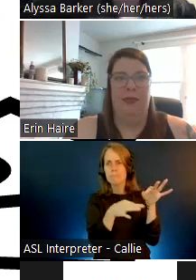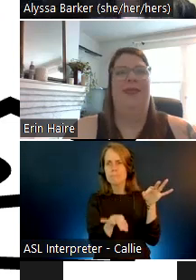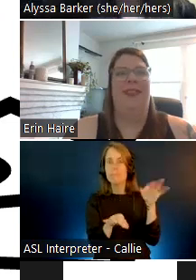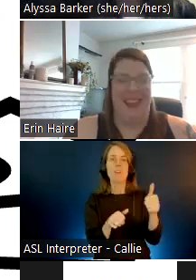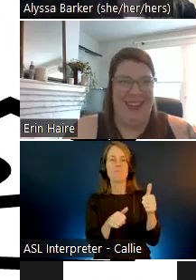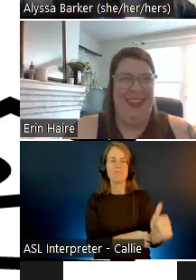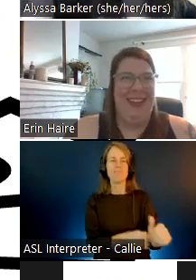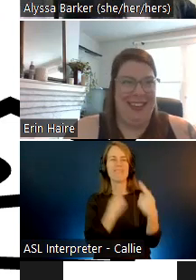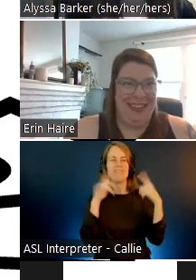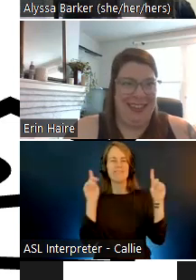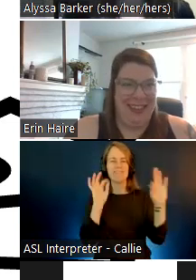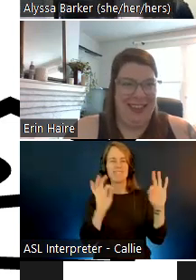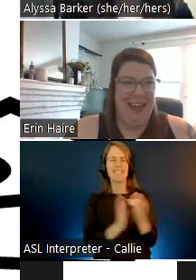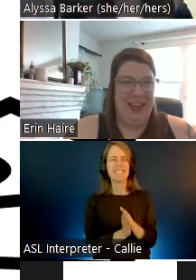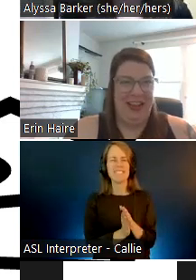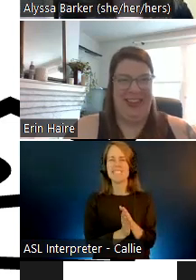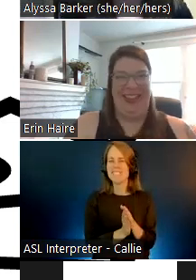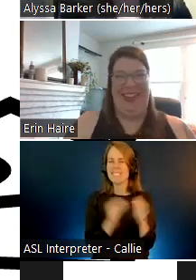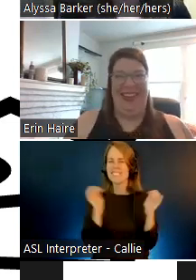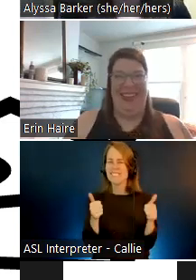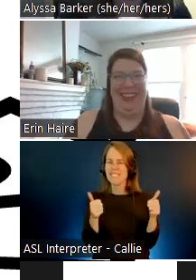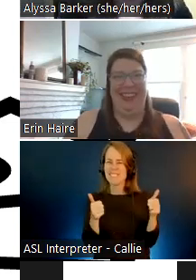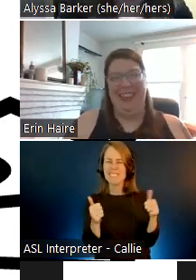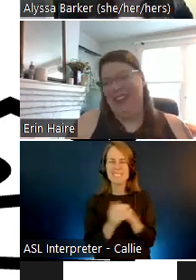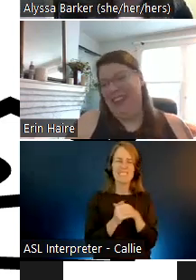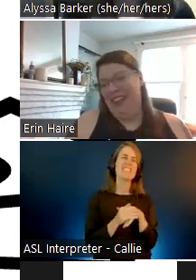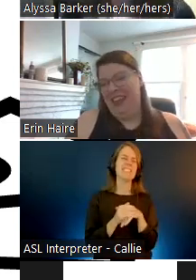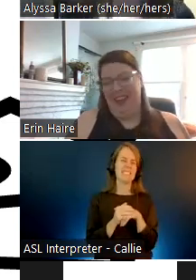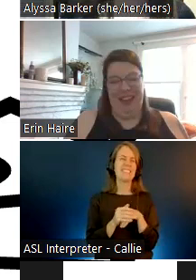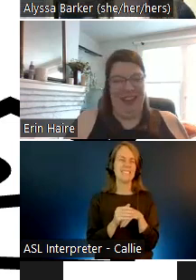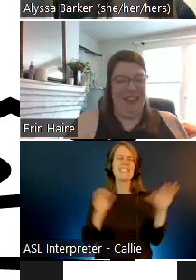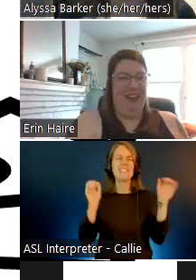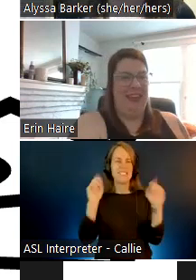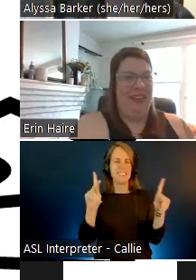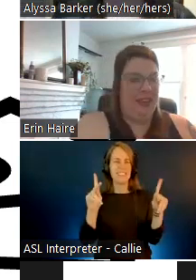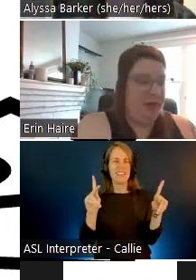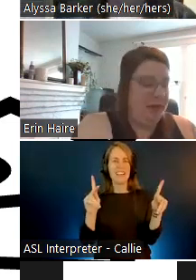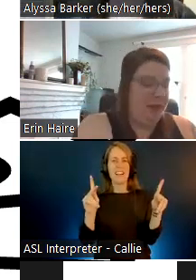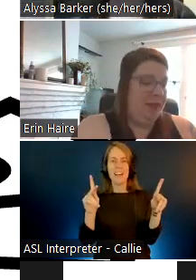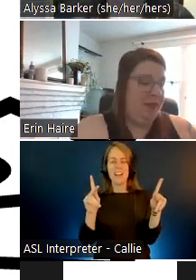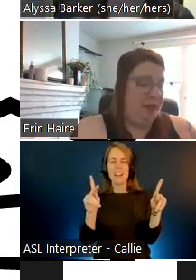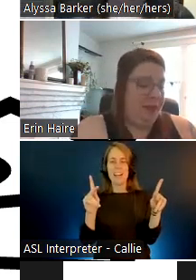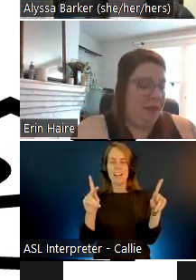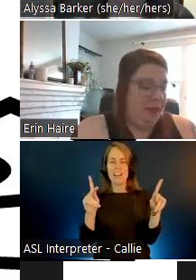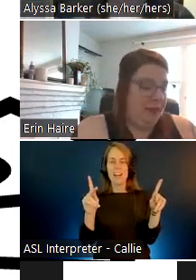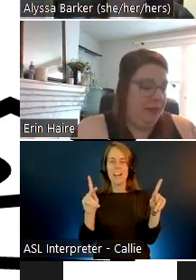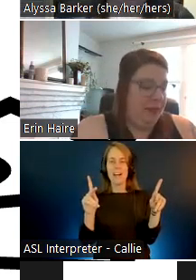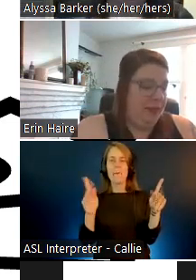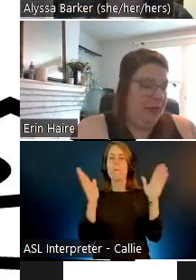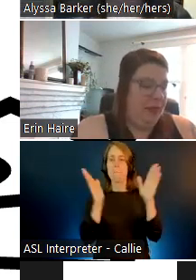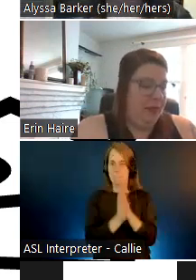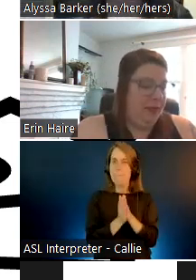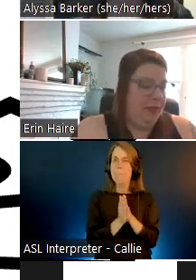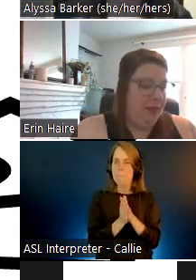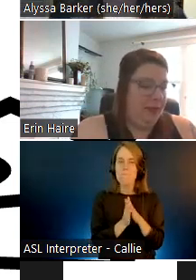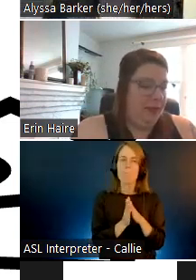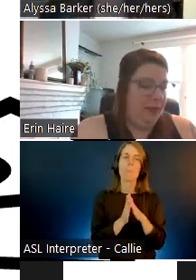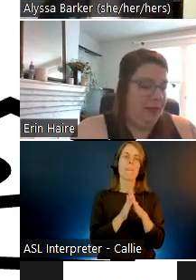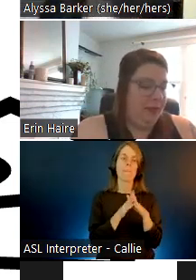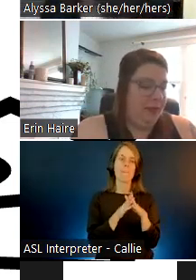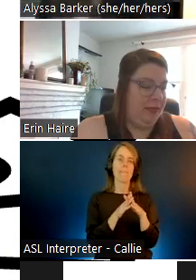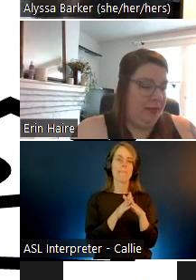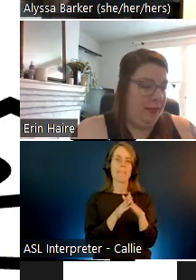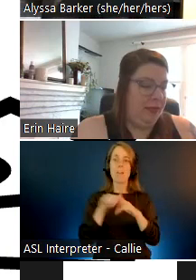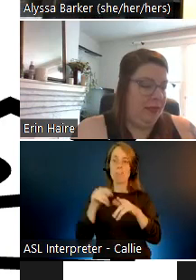there it comes okay all right so reasonable accommodations are practical and feasible